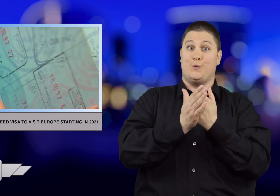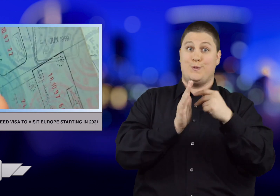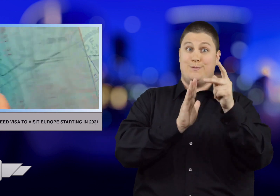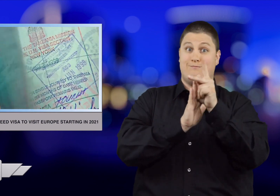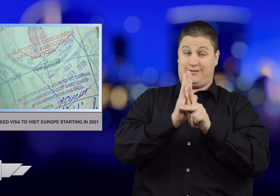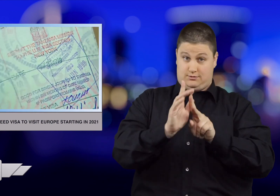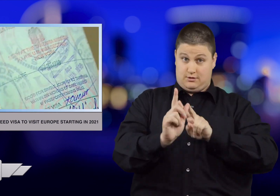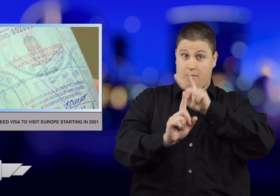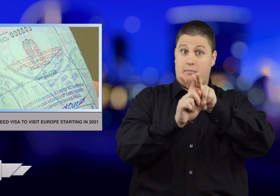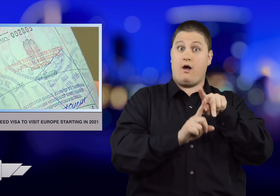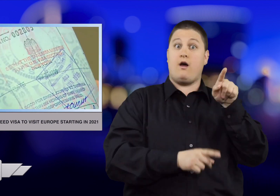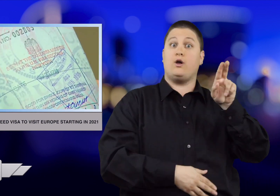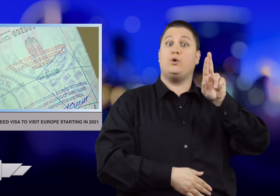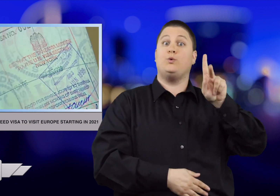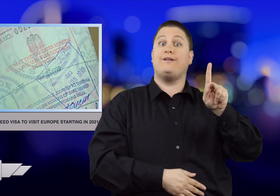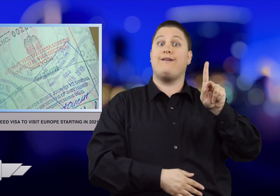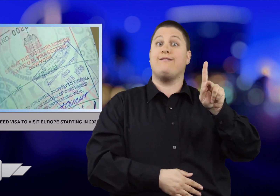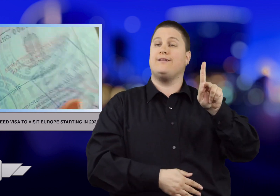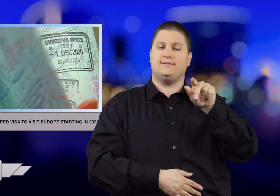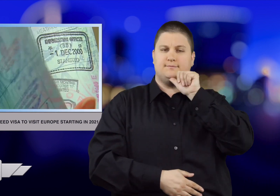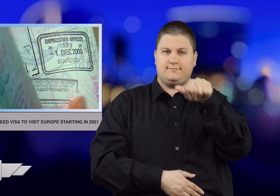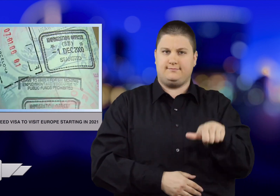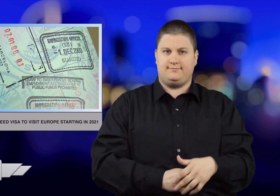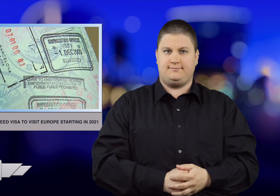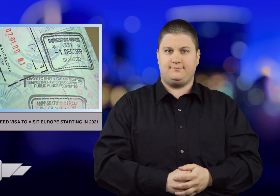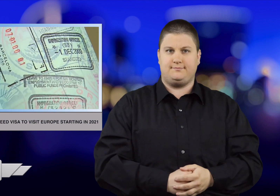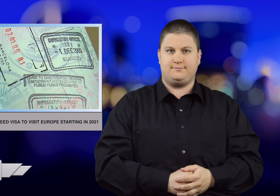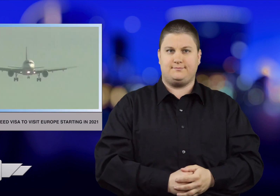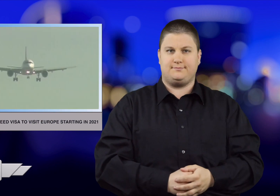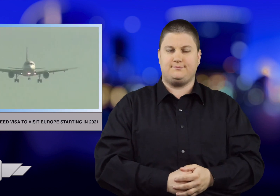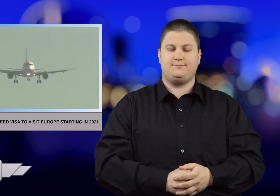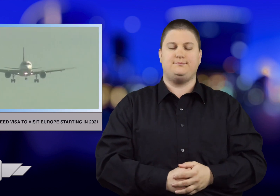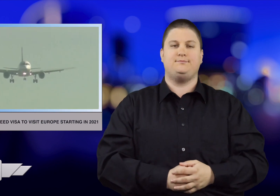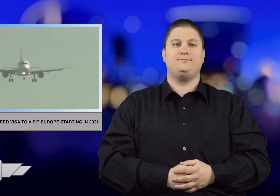The new policy does not apply to travel to the UK.